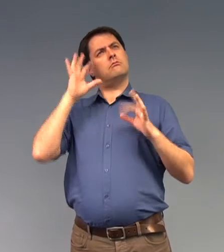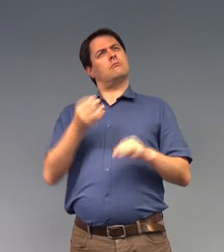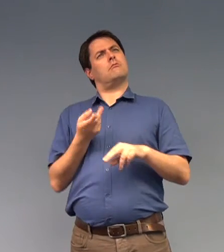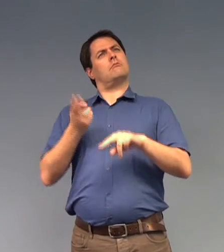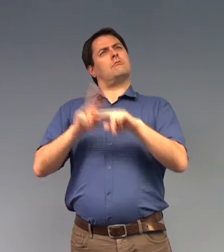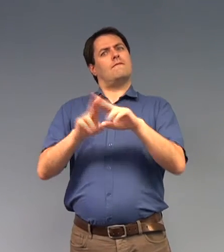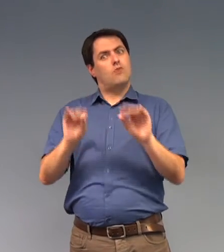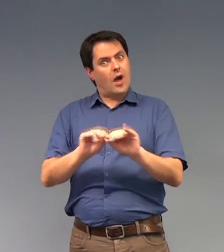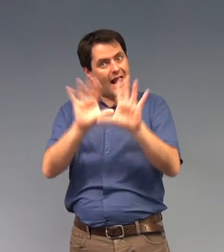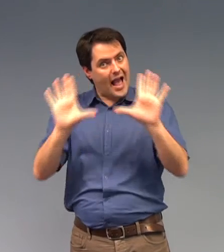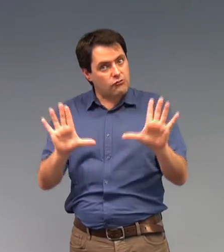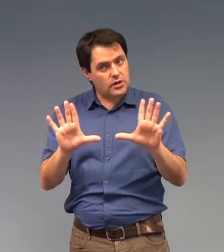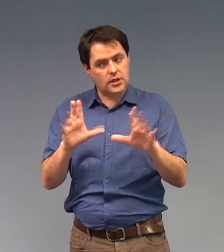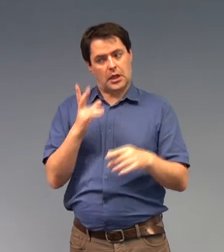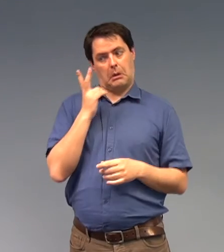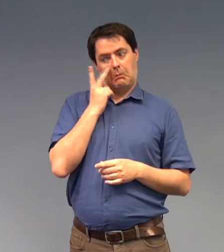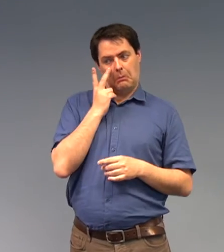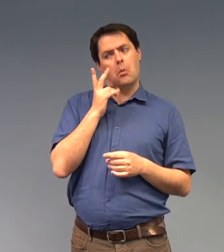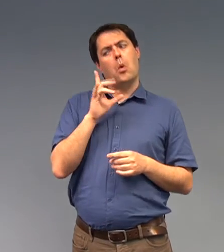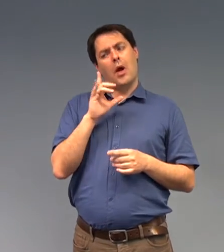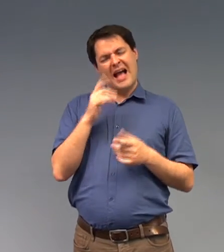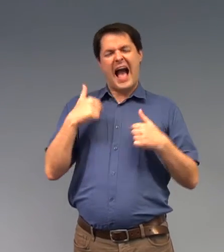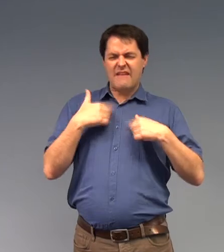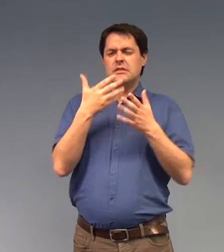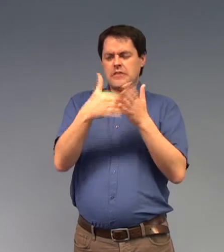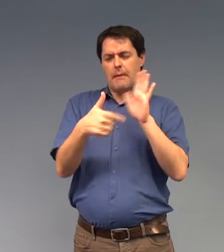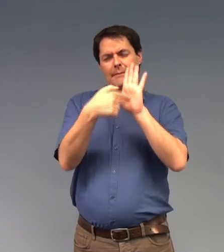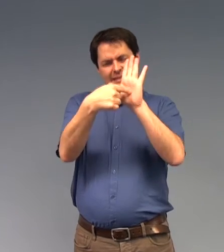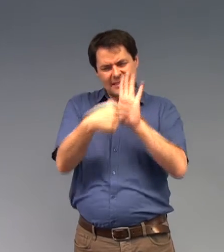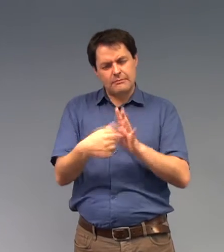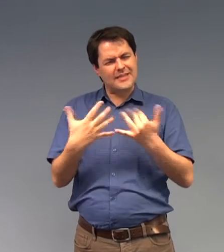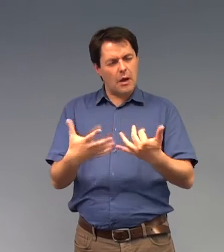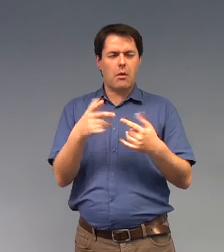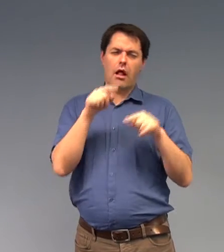to understand why they thought they were doing these things.